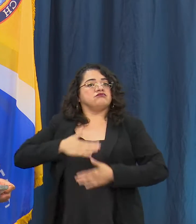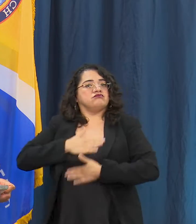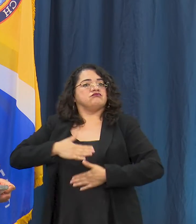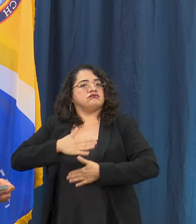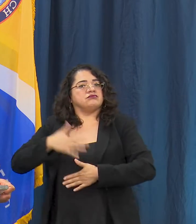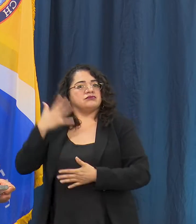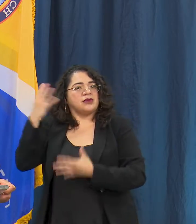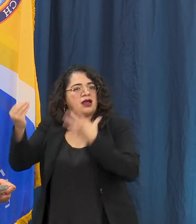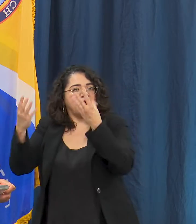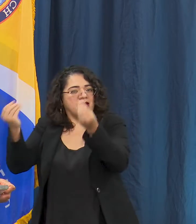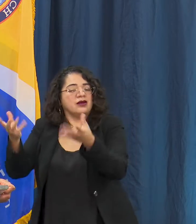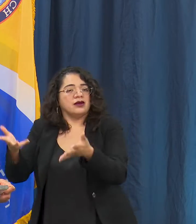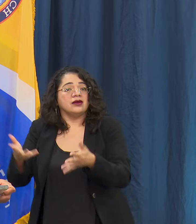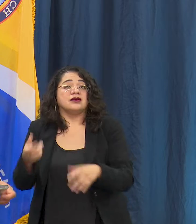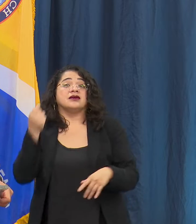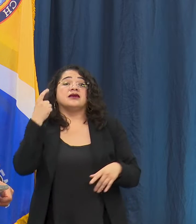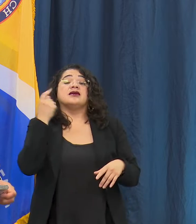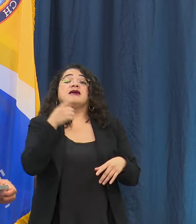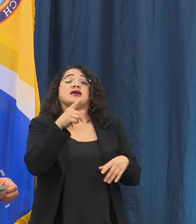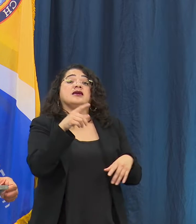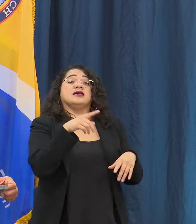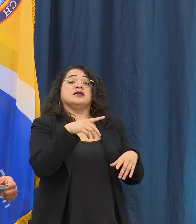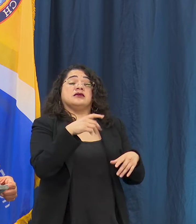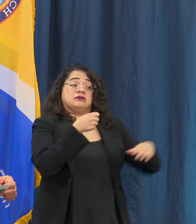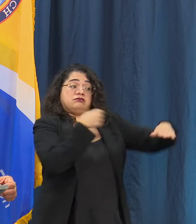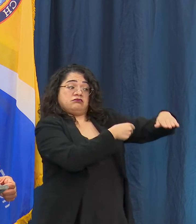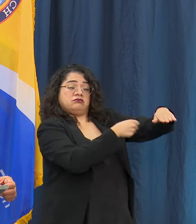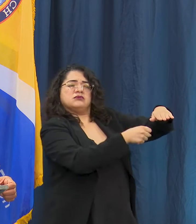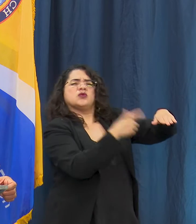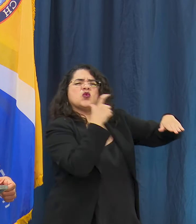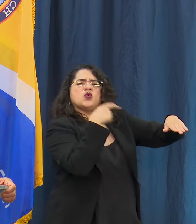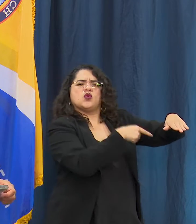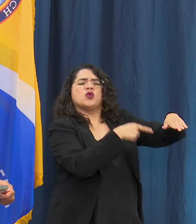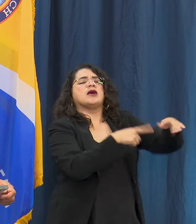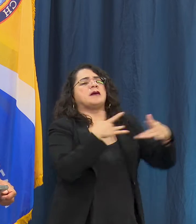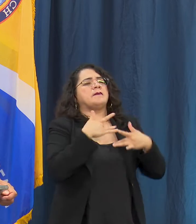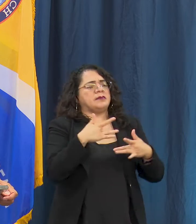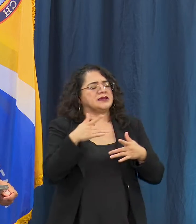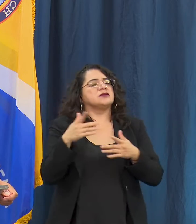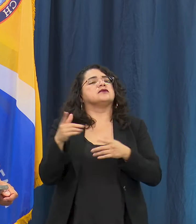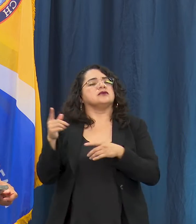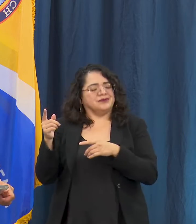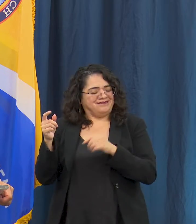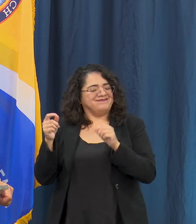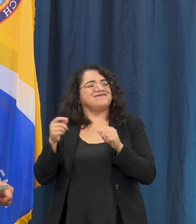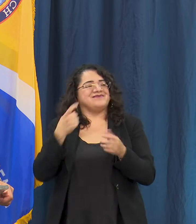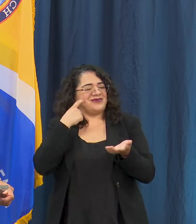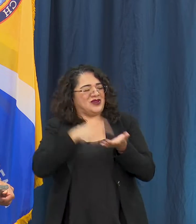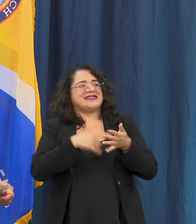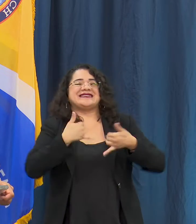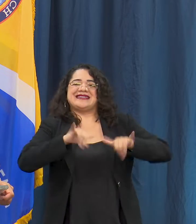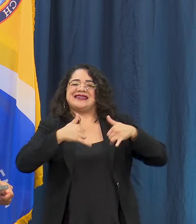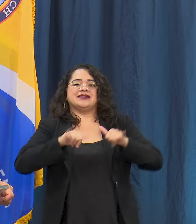hospitalizations are associated with folks in our long term care facilities but these people are very vulnerable and they tend to have also longer